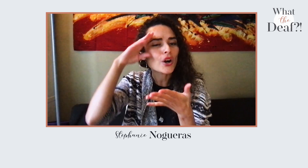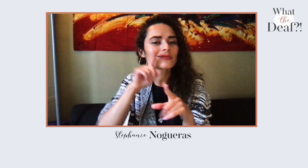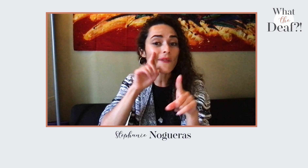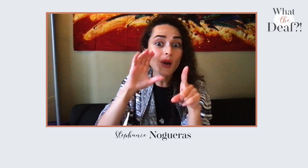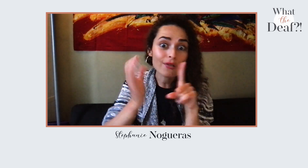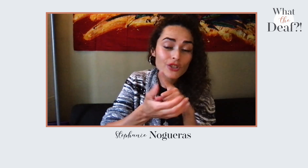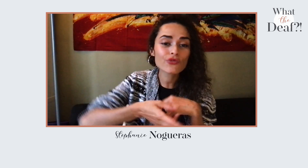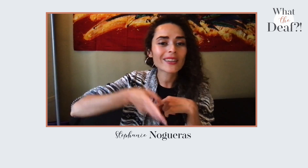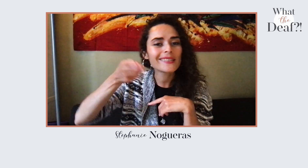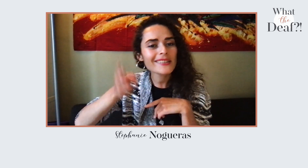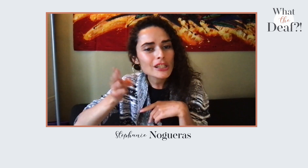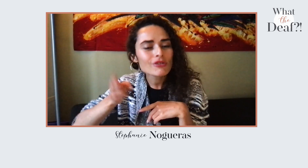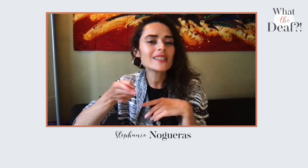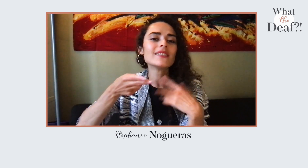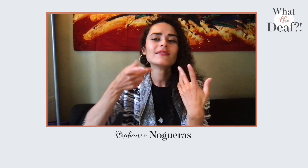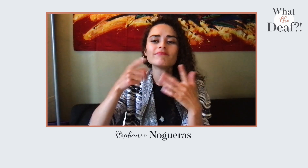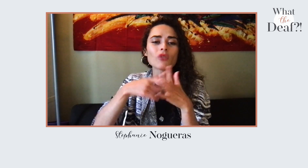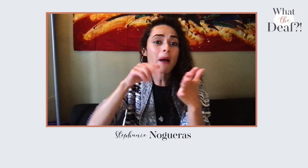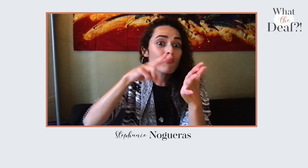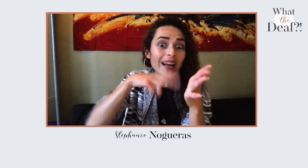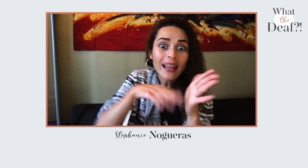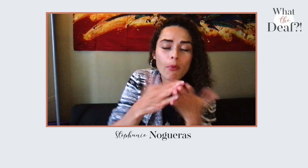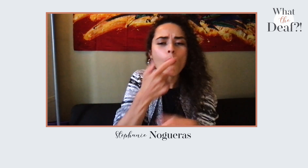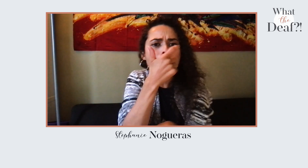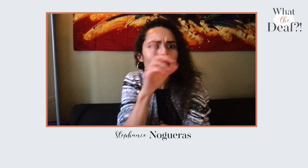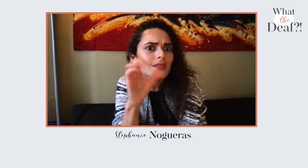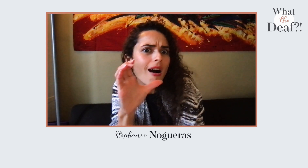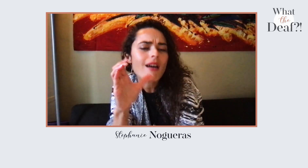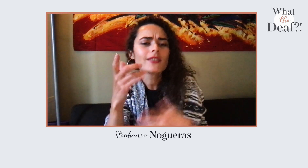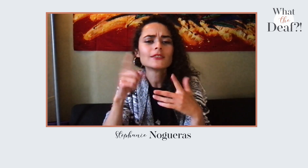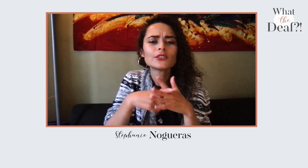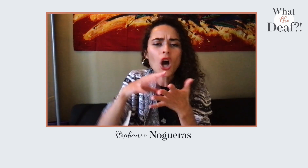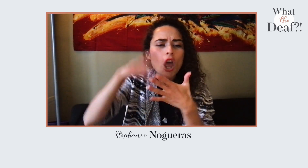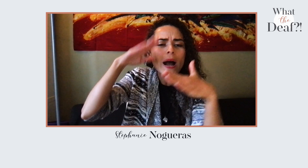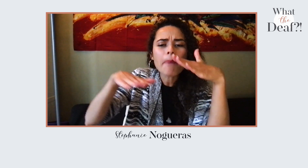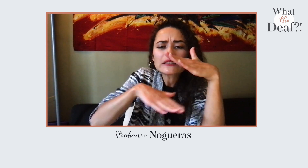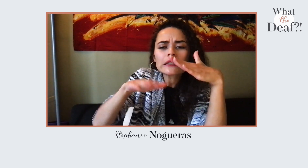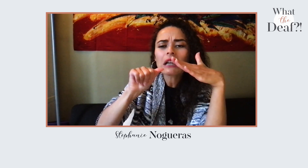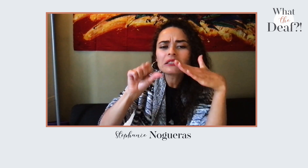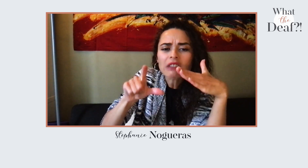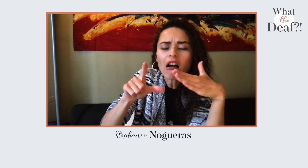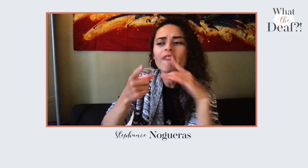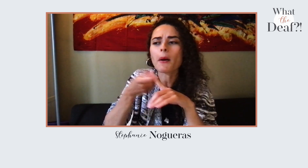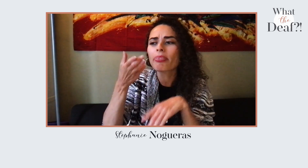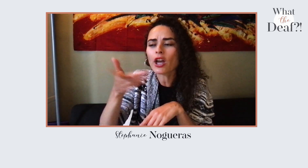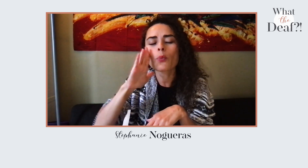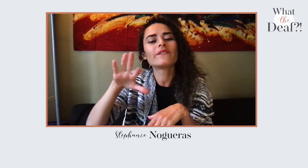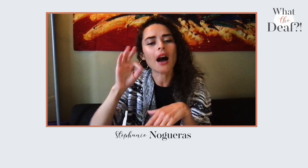and I would recommend honestly learning about deaf culture, deaf history, maybe learn basic American Sign Language,